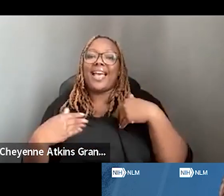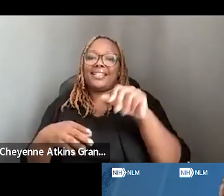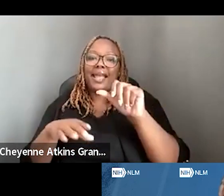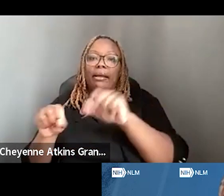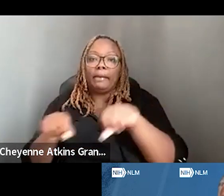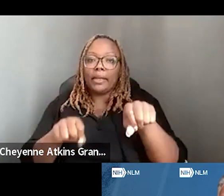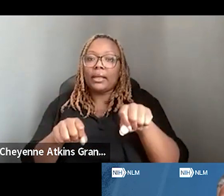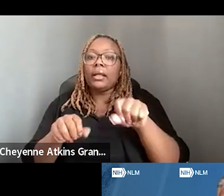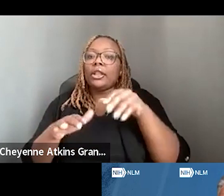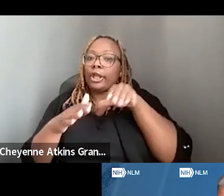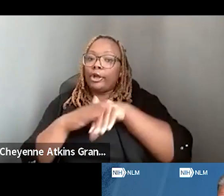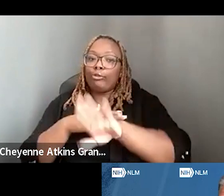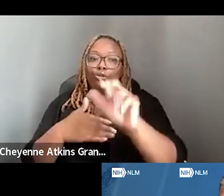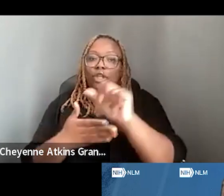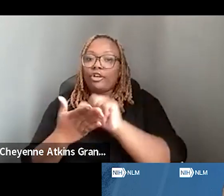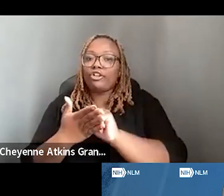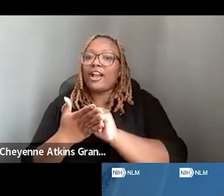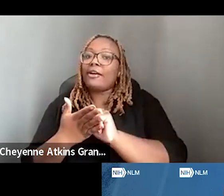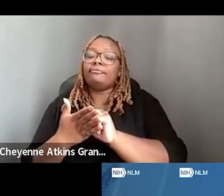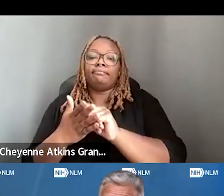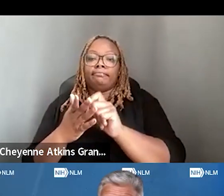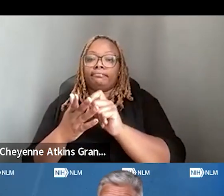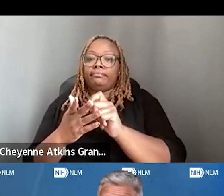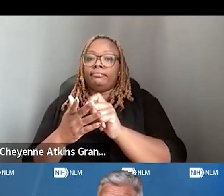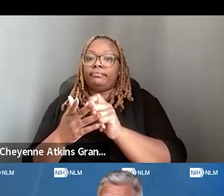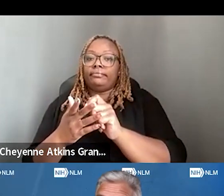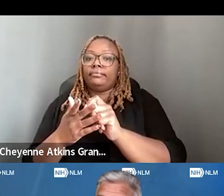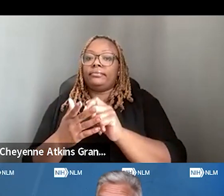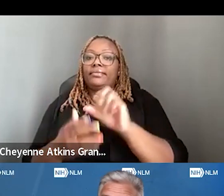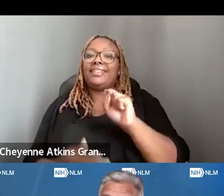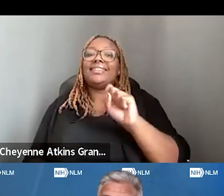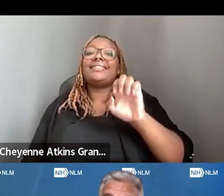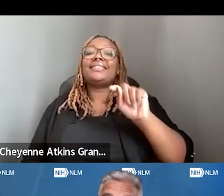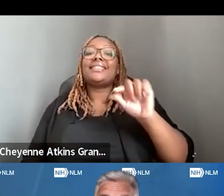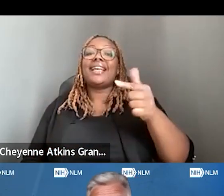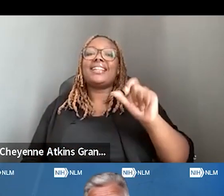They can go into their settings menu and say, you know what,